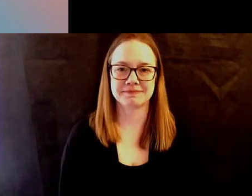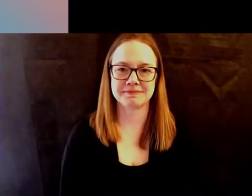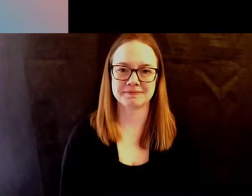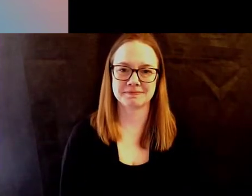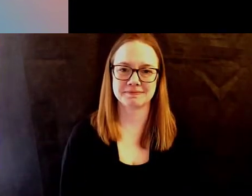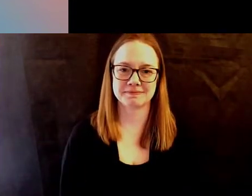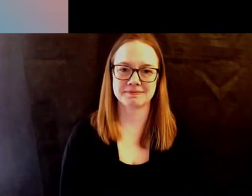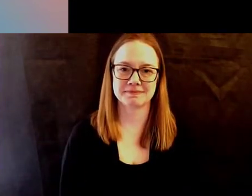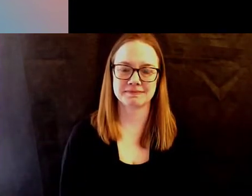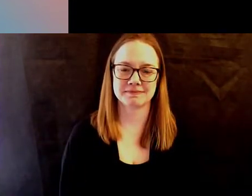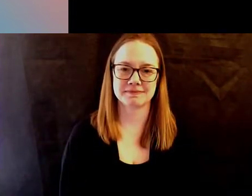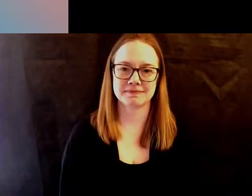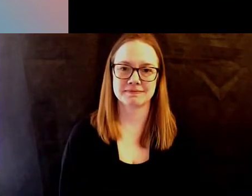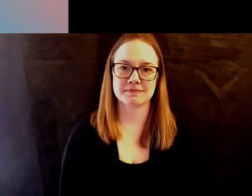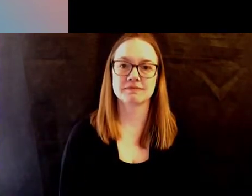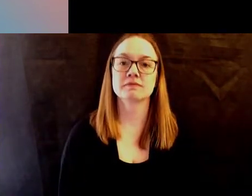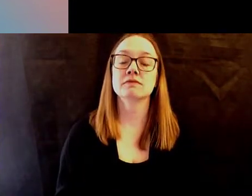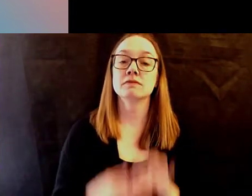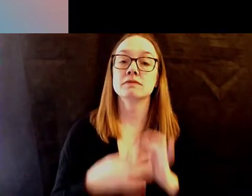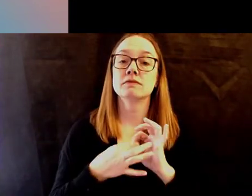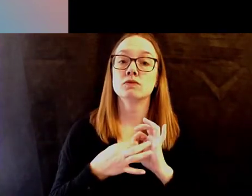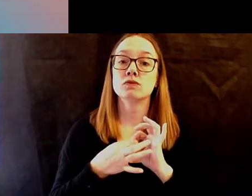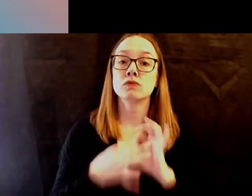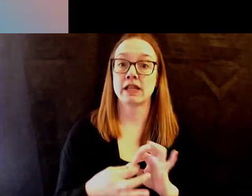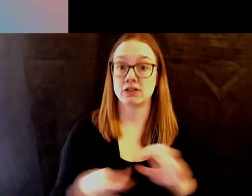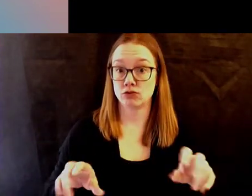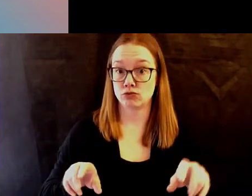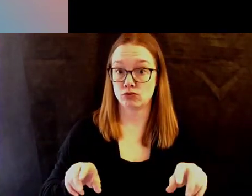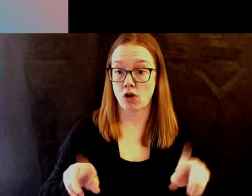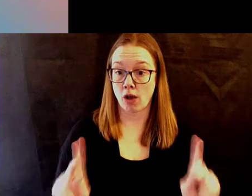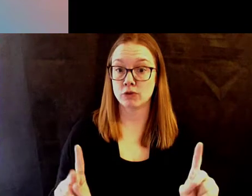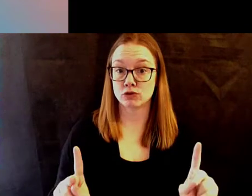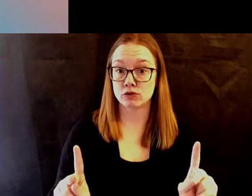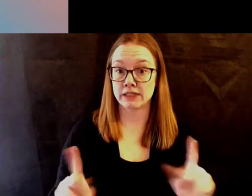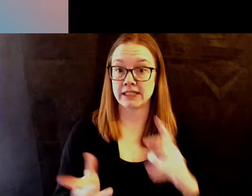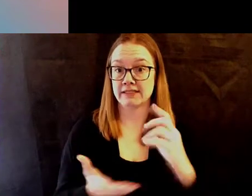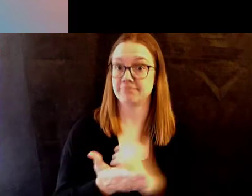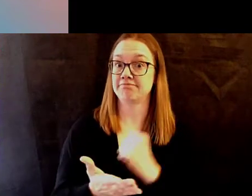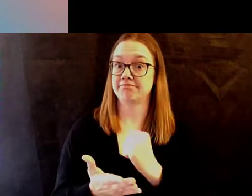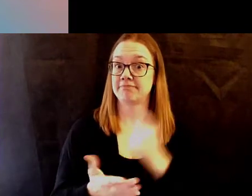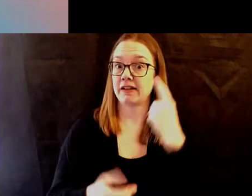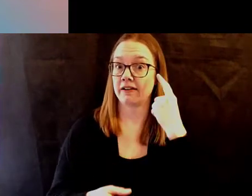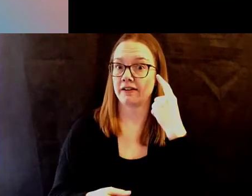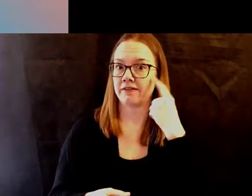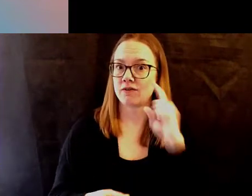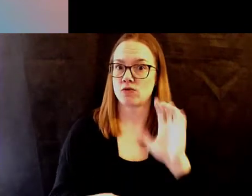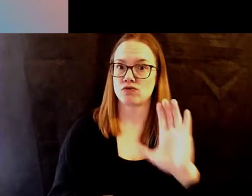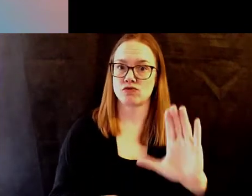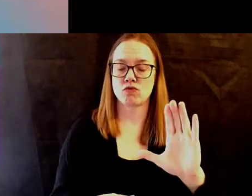So, in terms of opportunites to be heard, Moses,